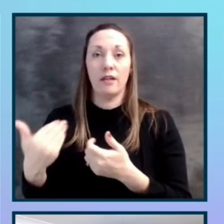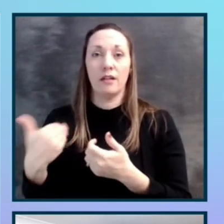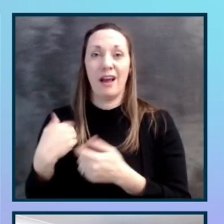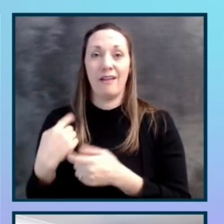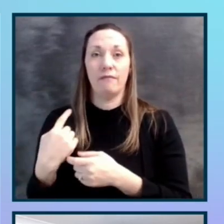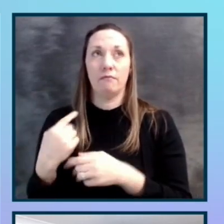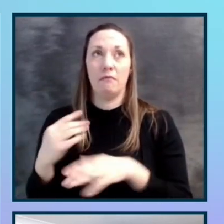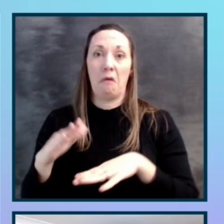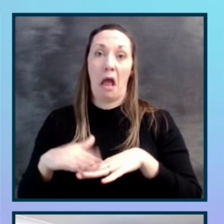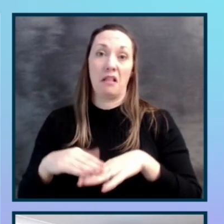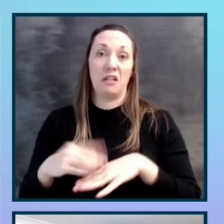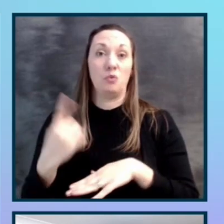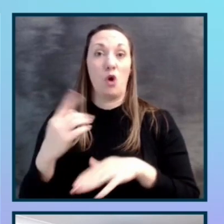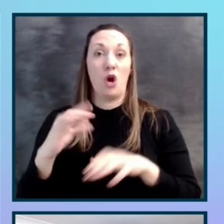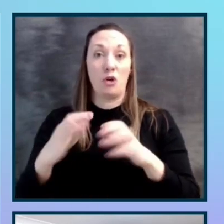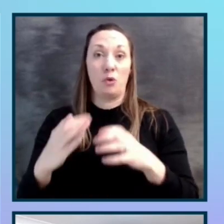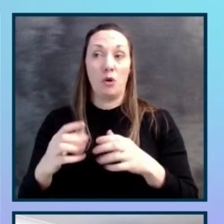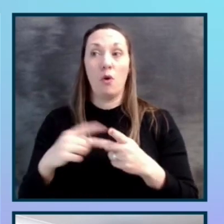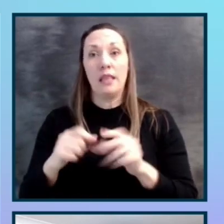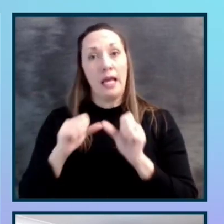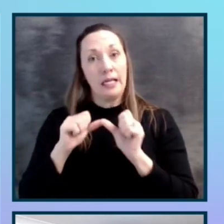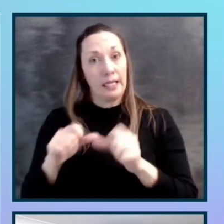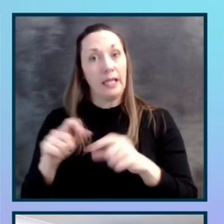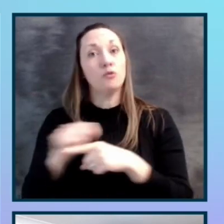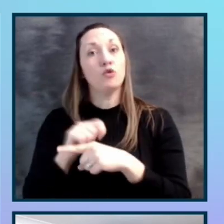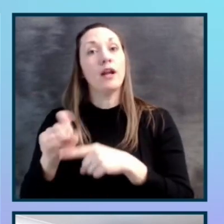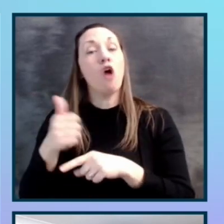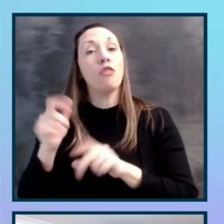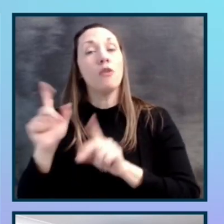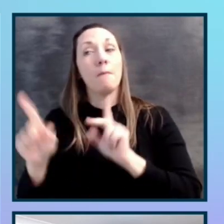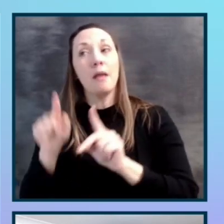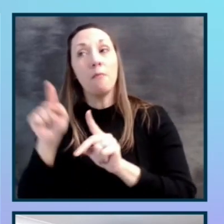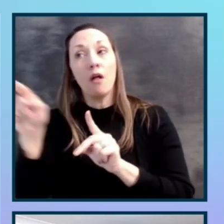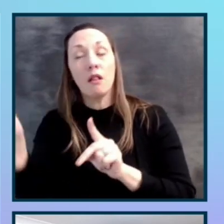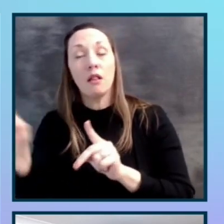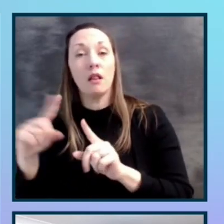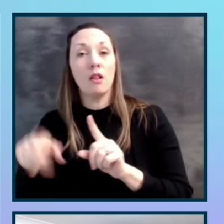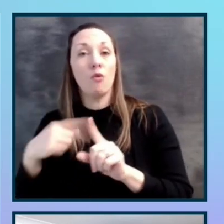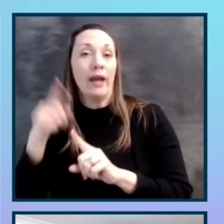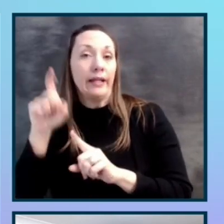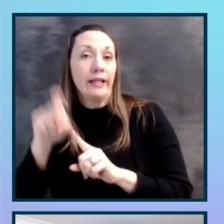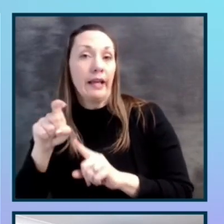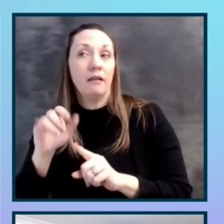and then just keep training other people, you know, as needed, when you know, they need to be filled